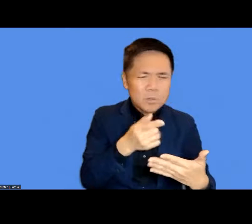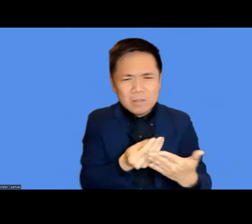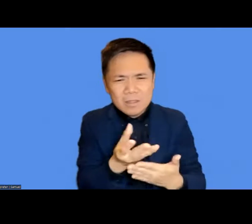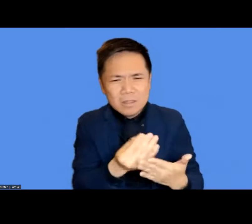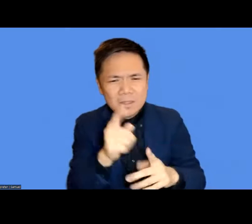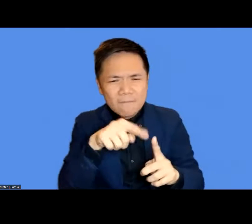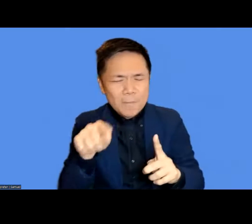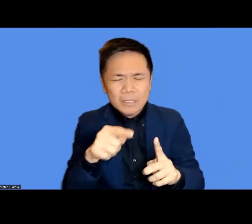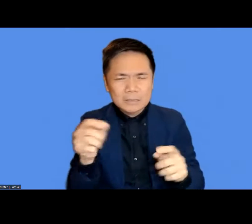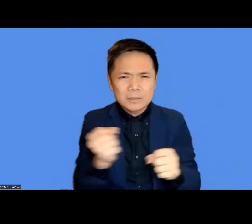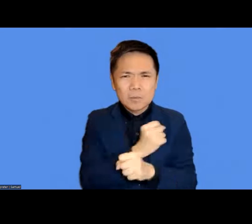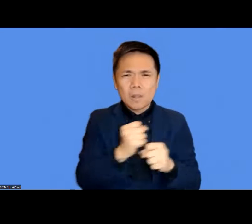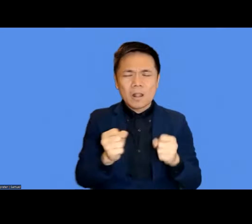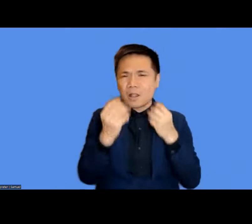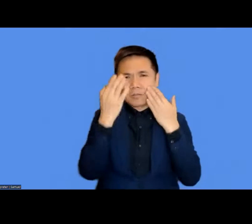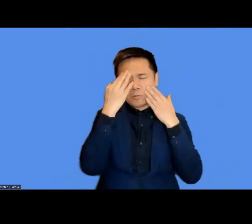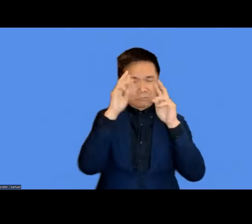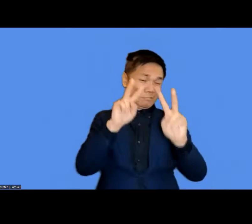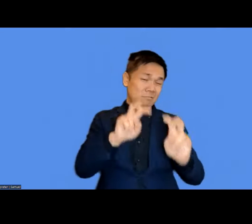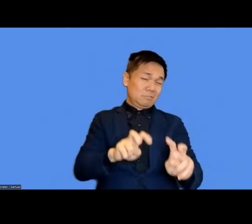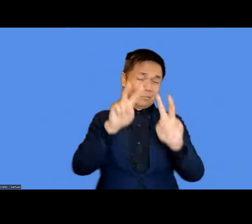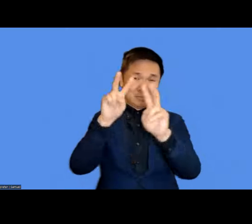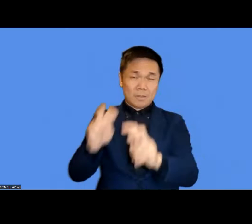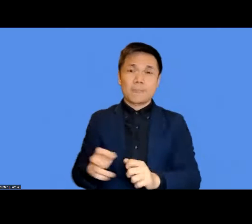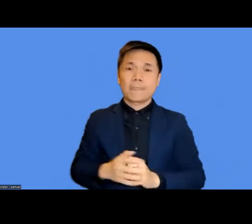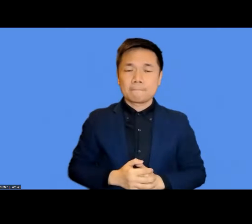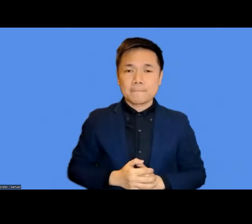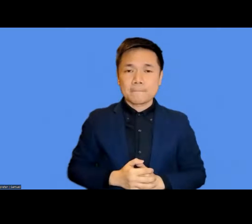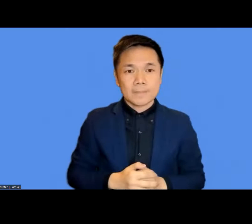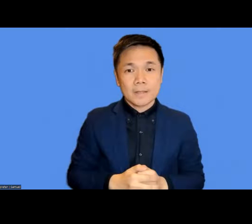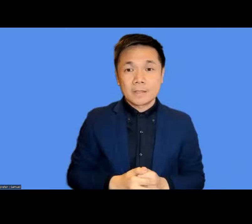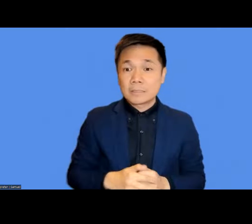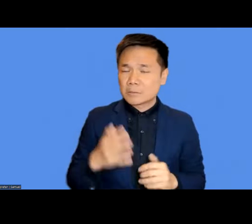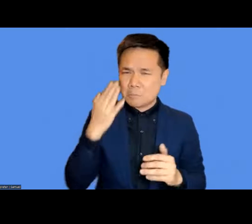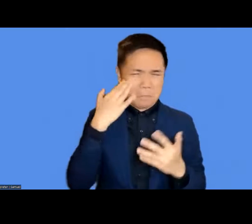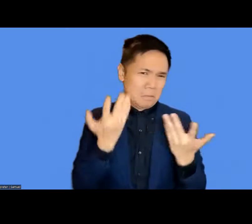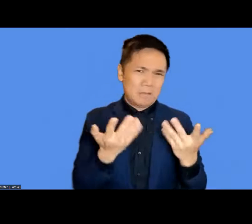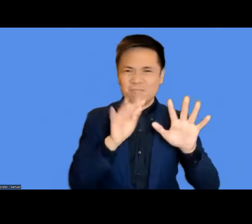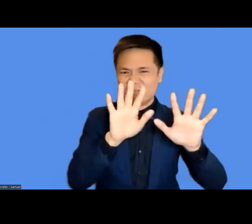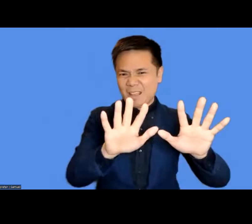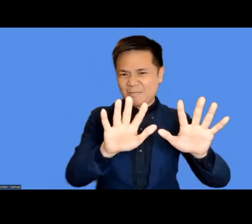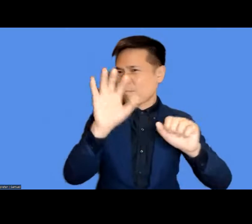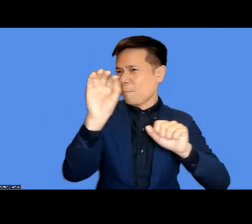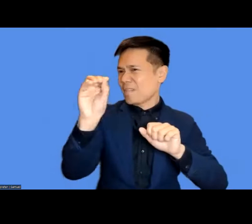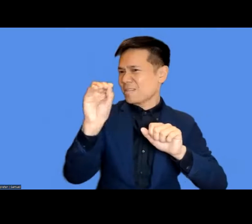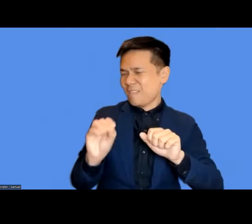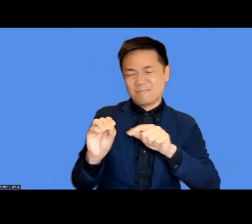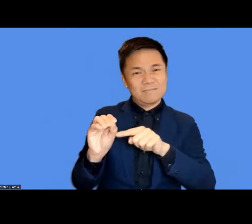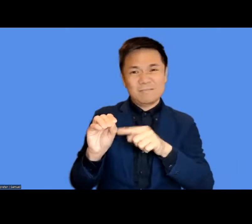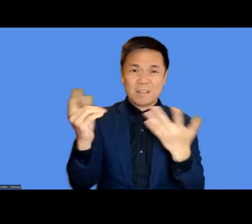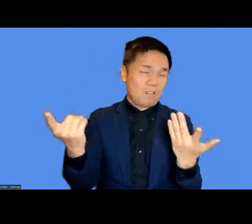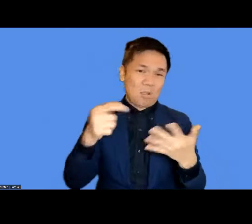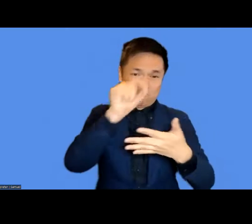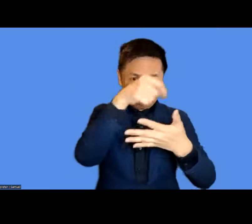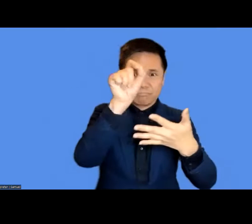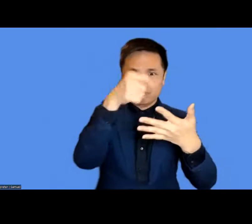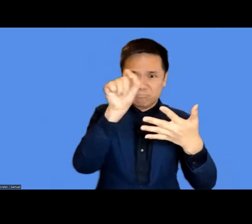that less than 10 10%, sorry, of the global indicators that refers to people with disabilities